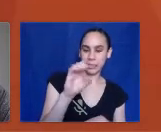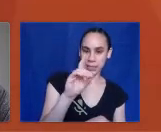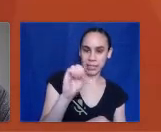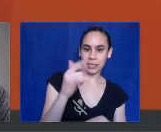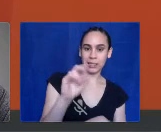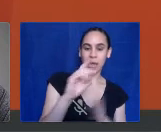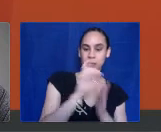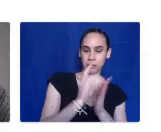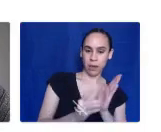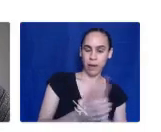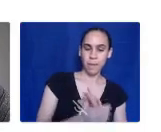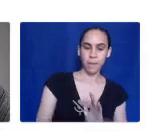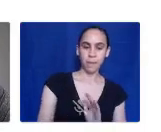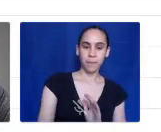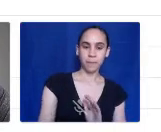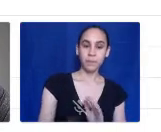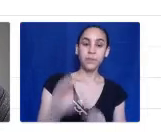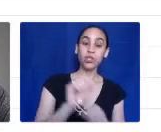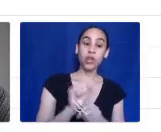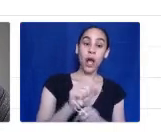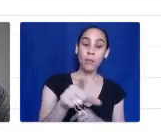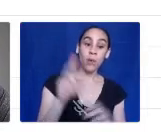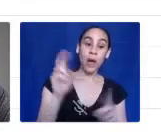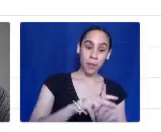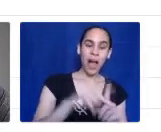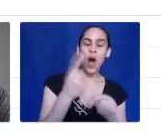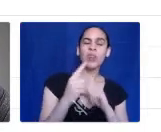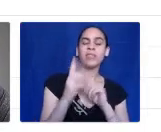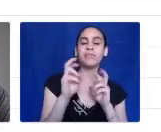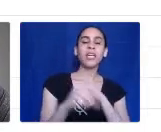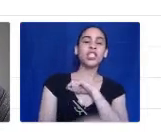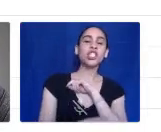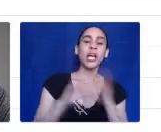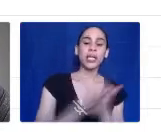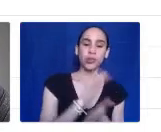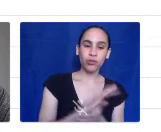for is always a cheat sheet right so here's a visual designer that's the job i'm applying for